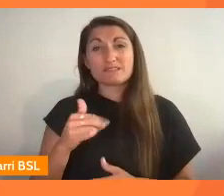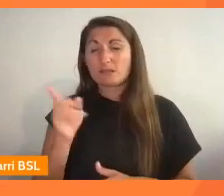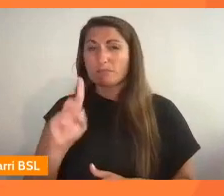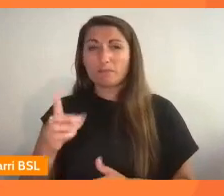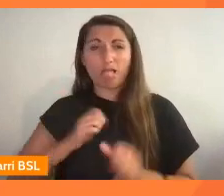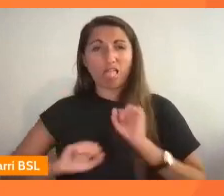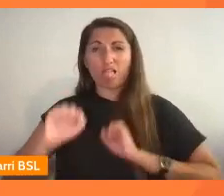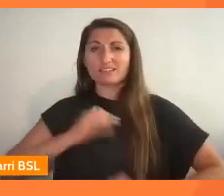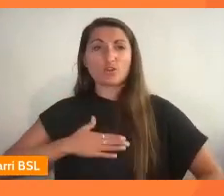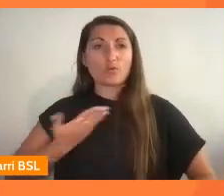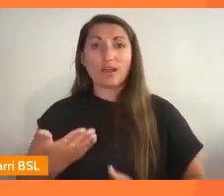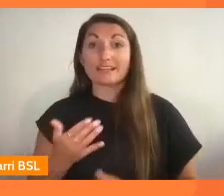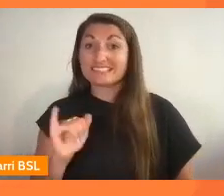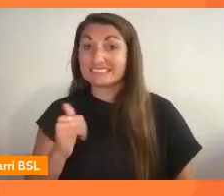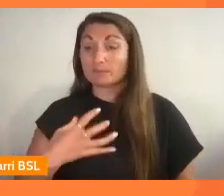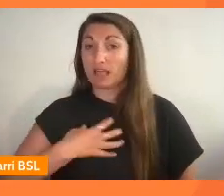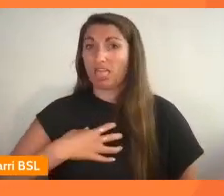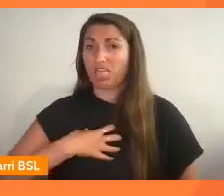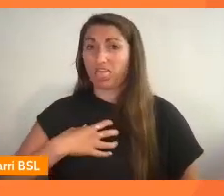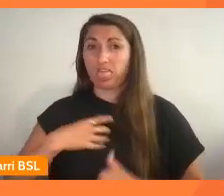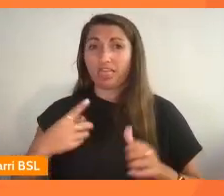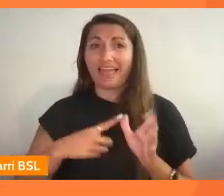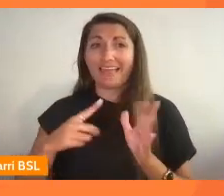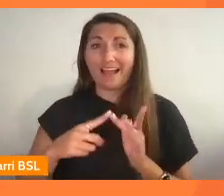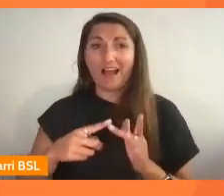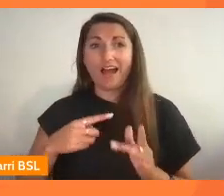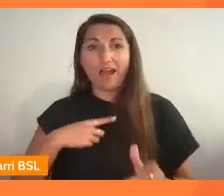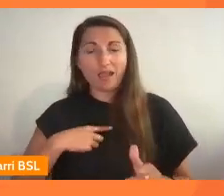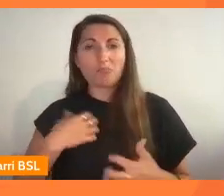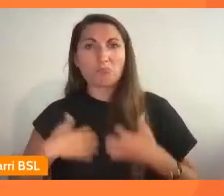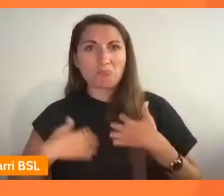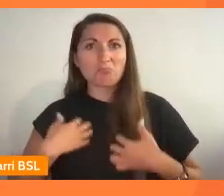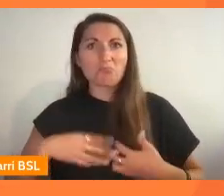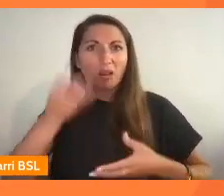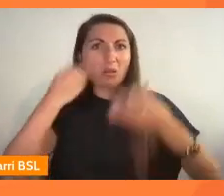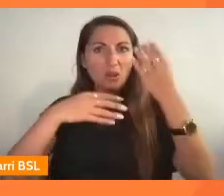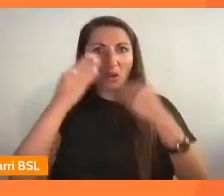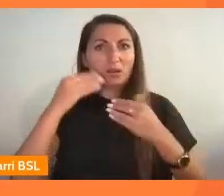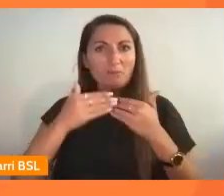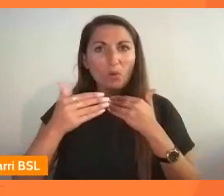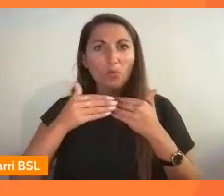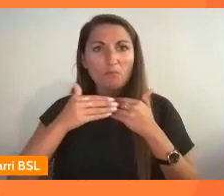So interesting again to hear that, learning more and more about it, for our performers.